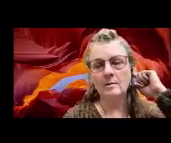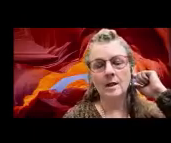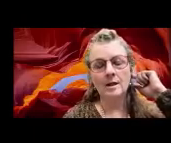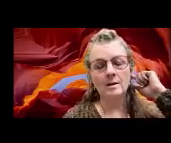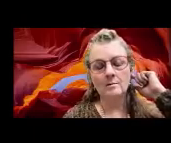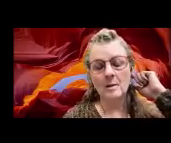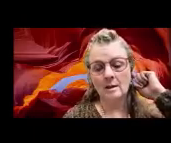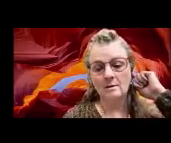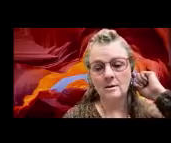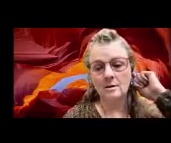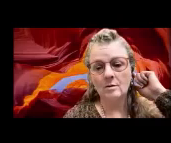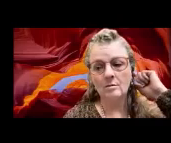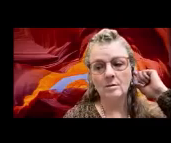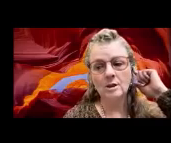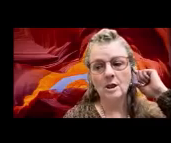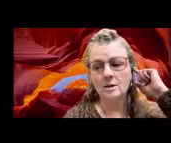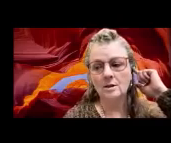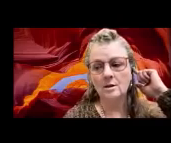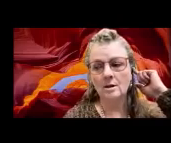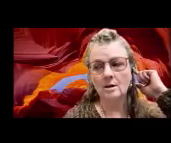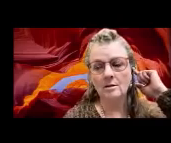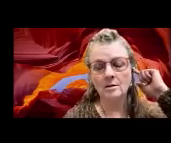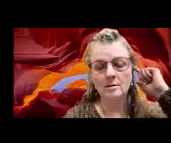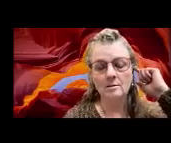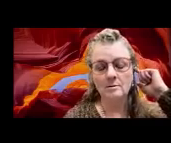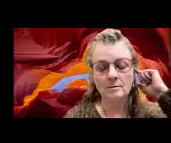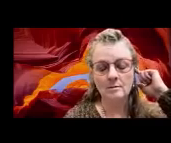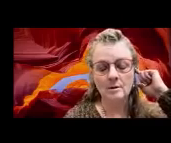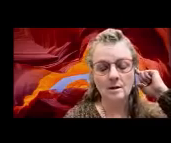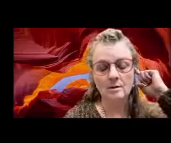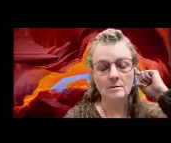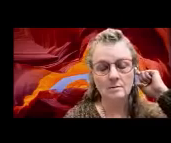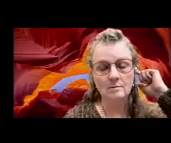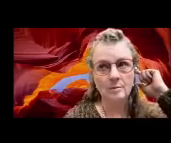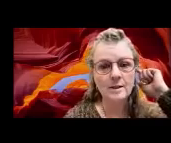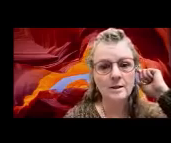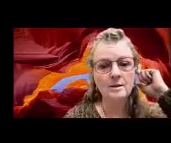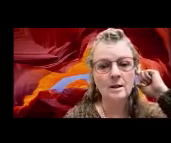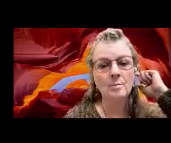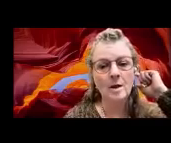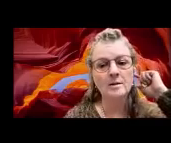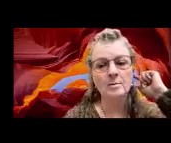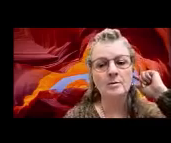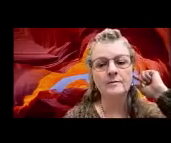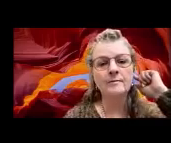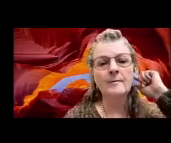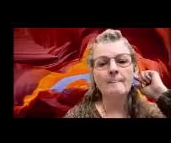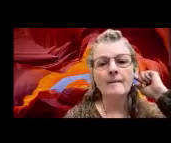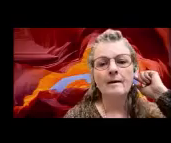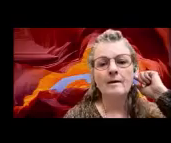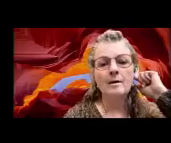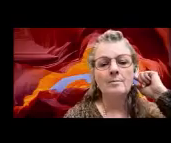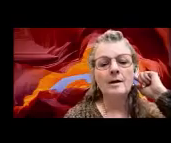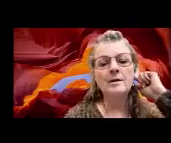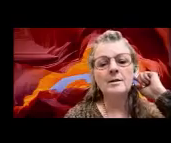than men, so the chances are are present, and possible parents